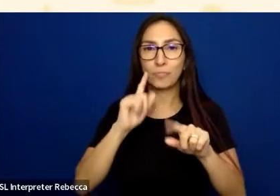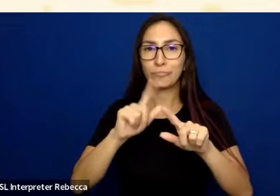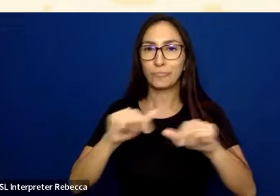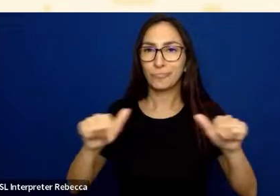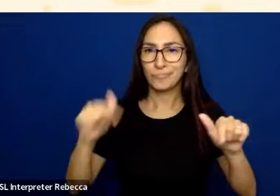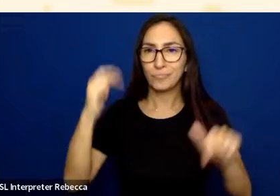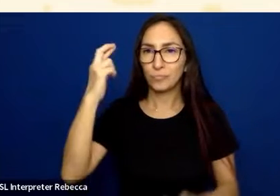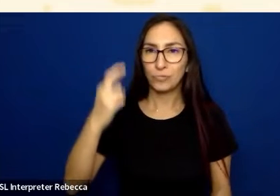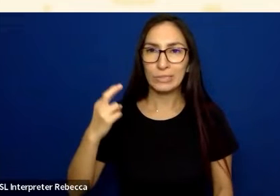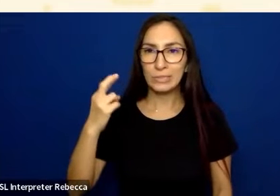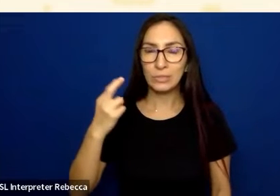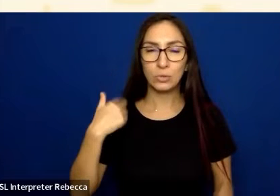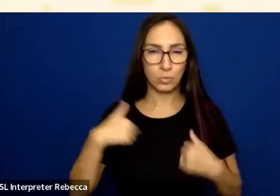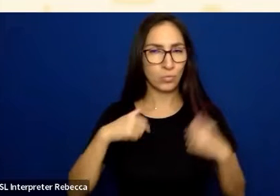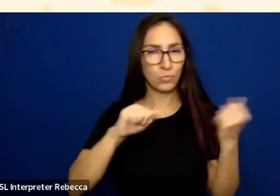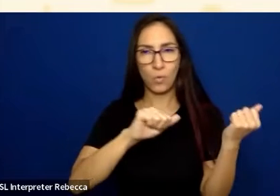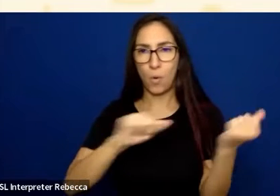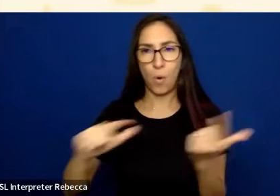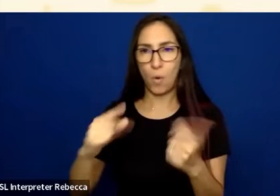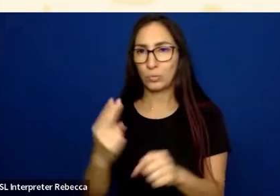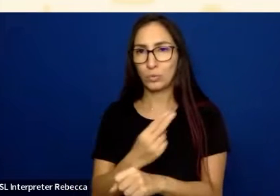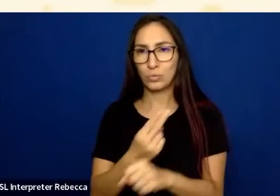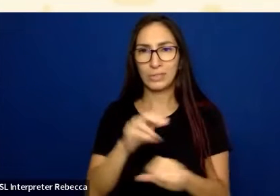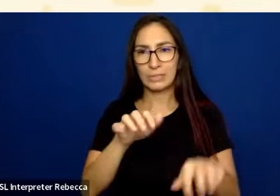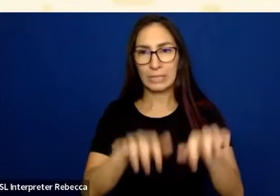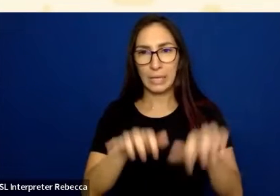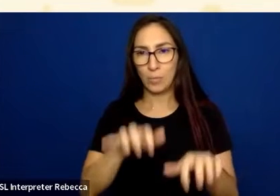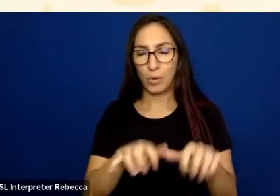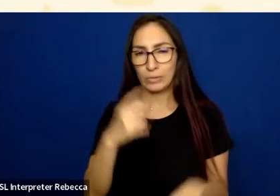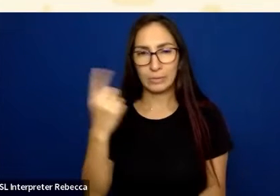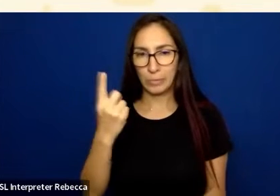We all use the keyboard in some or the other form in our day-to-day life.